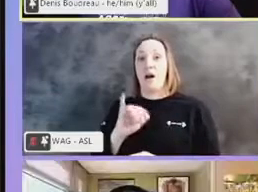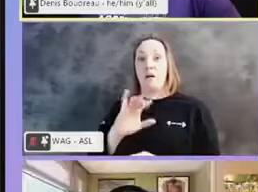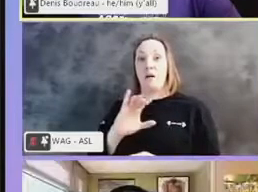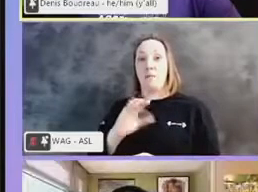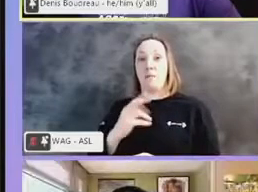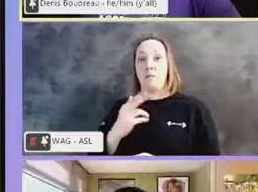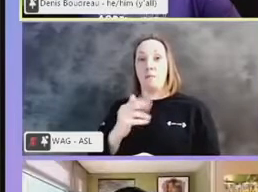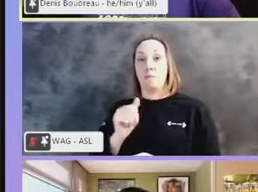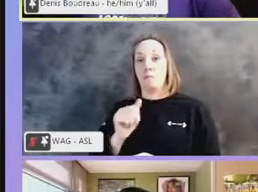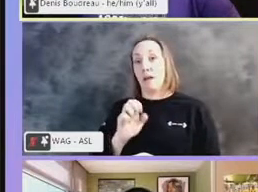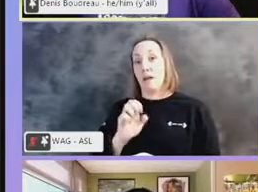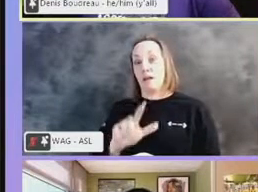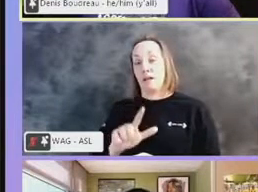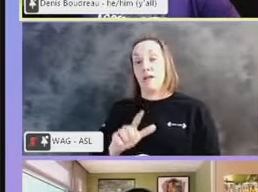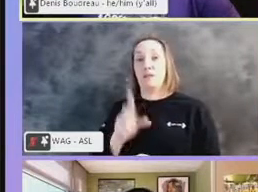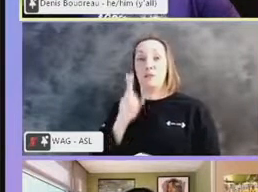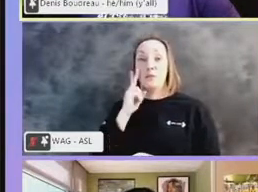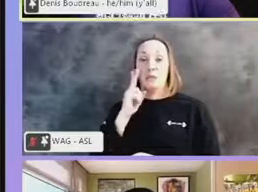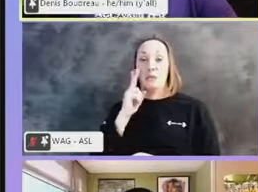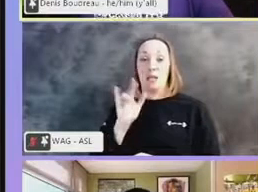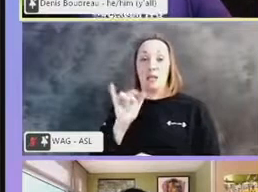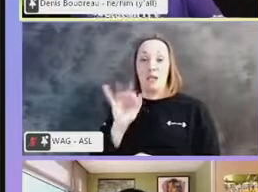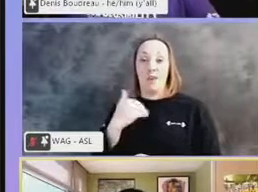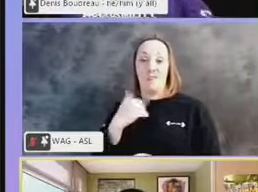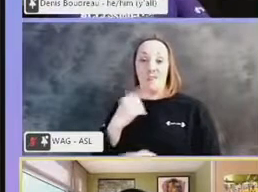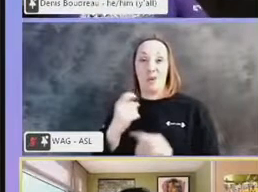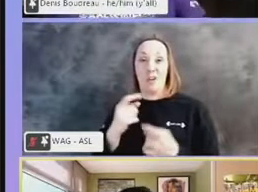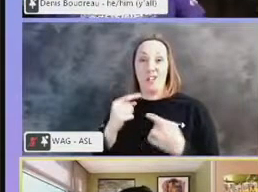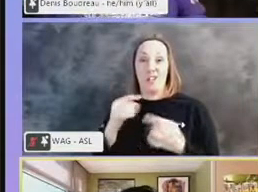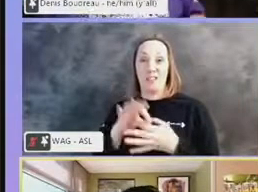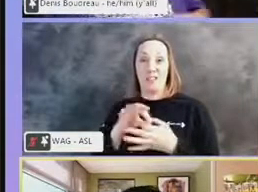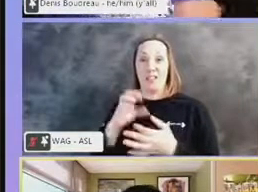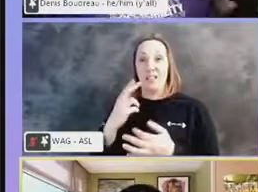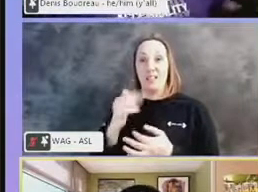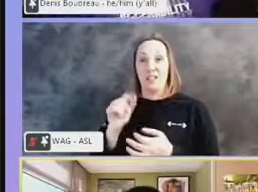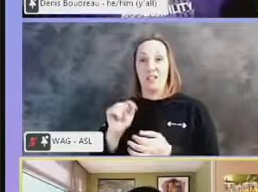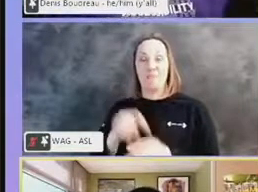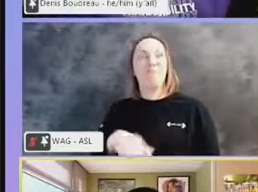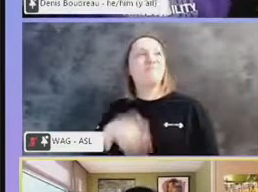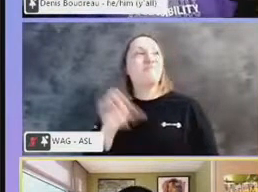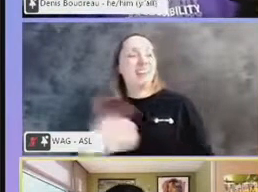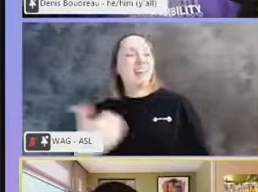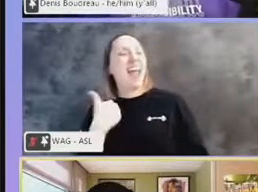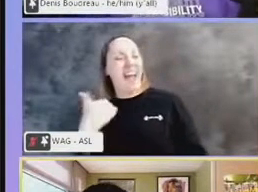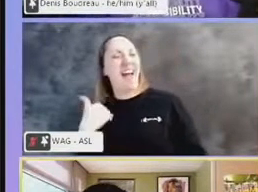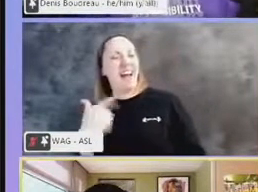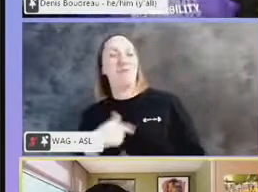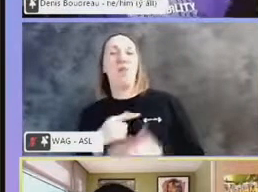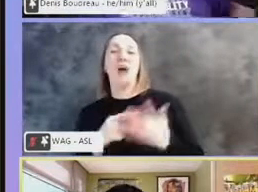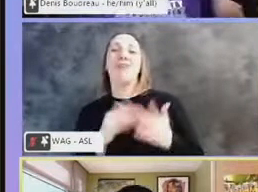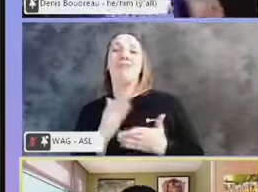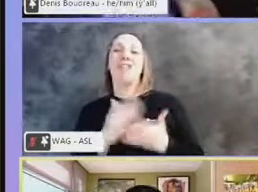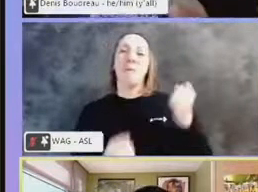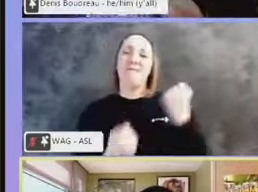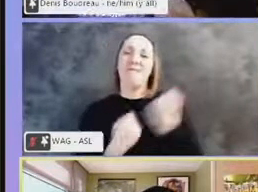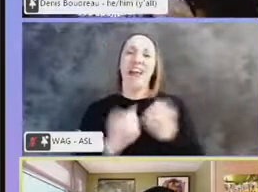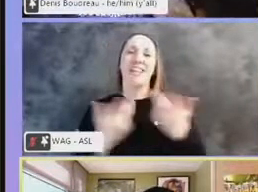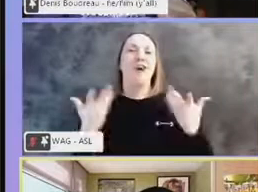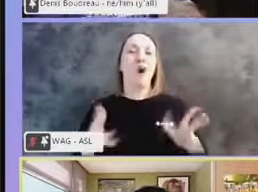before my time is over so I'm going to stop there here I'm going to bring it back to Michael to see if we have any